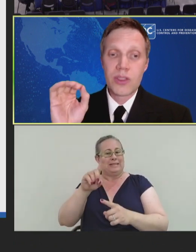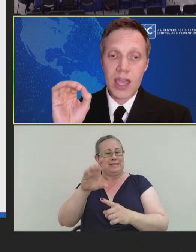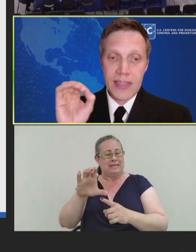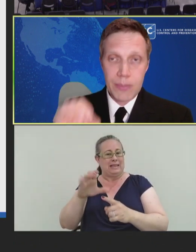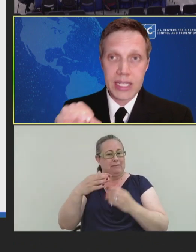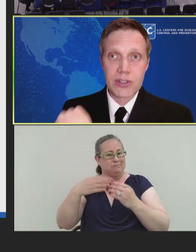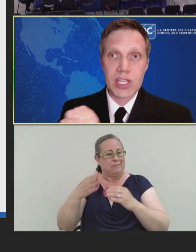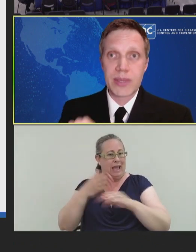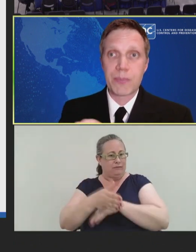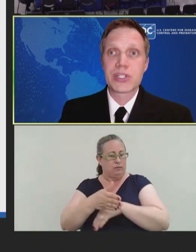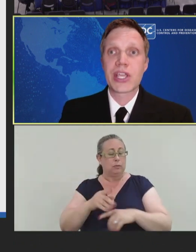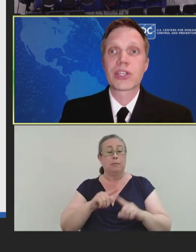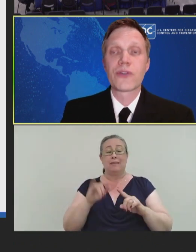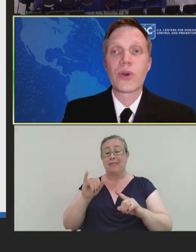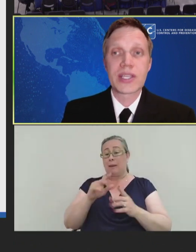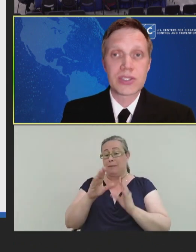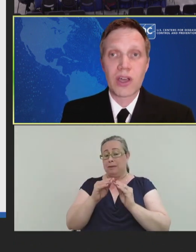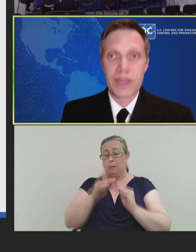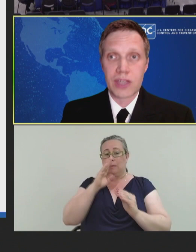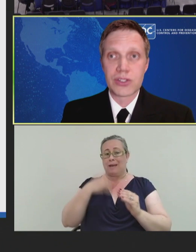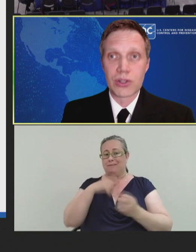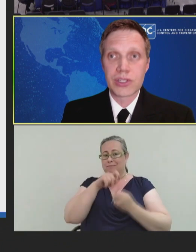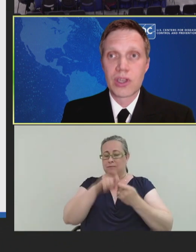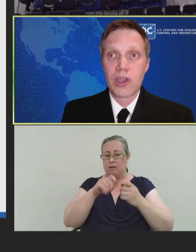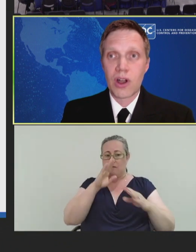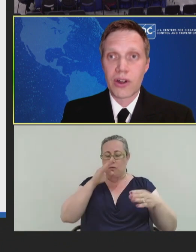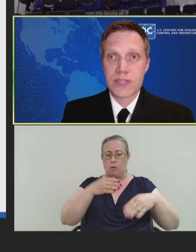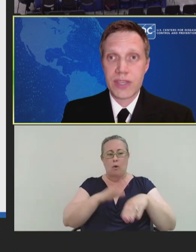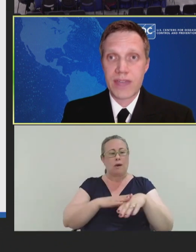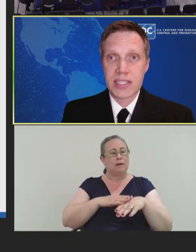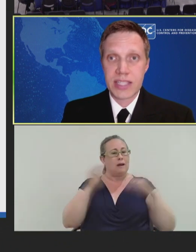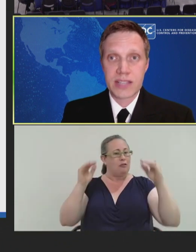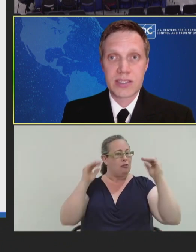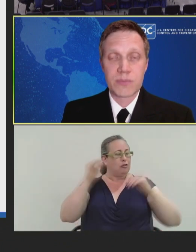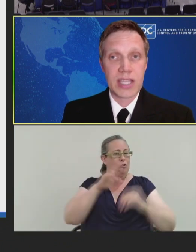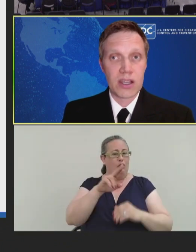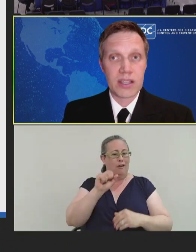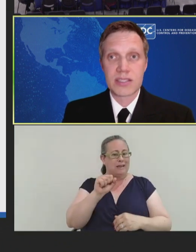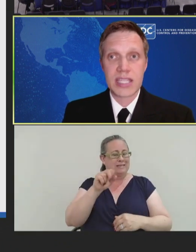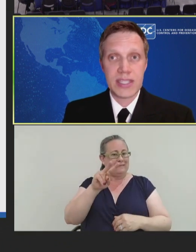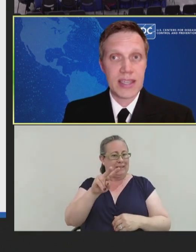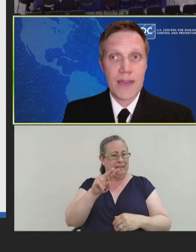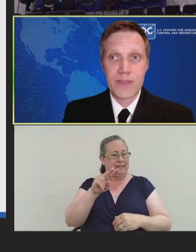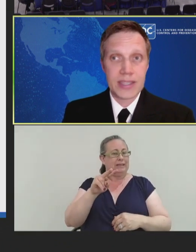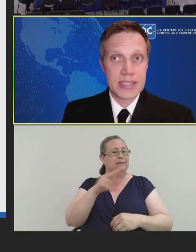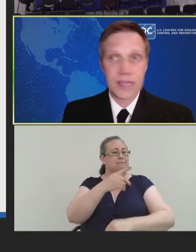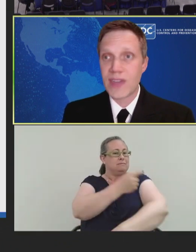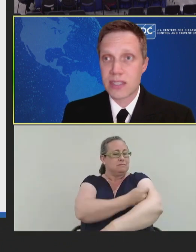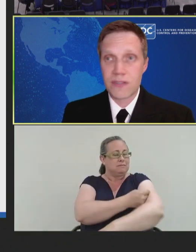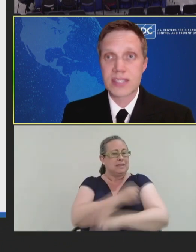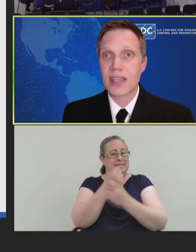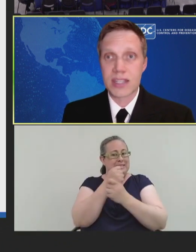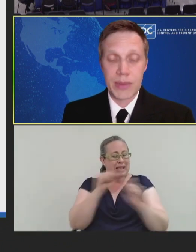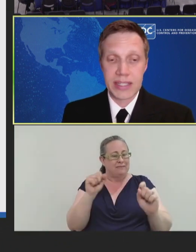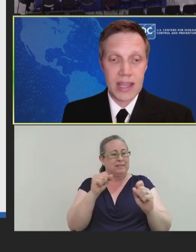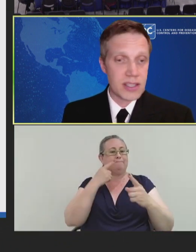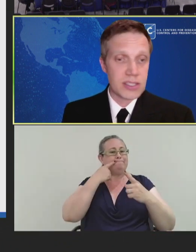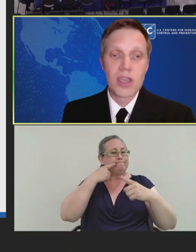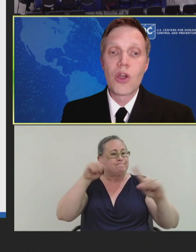At that meeting, there's going to be a particular focus on the adult RSV vaccines, some data on safety, efficacy, effectiveness, economic analysis,